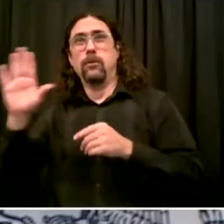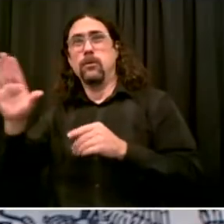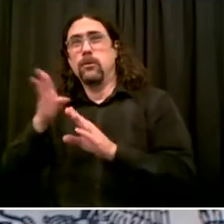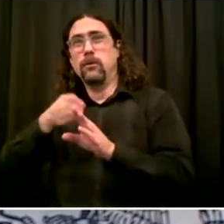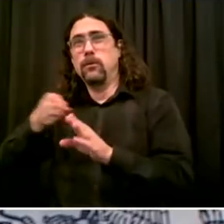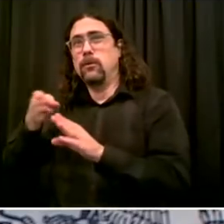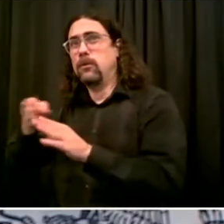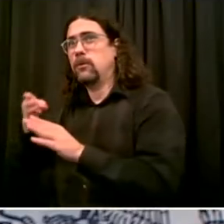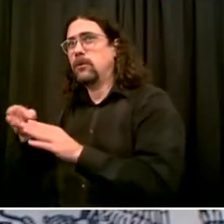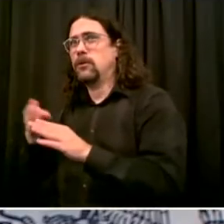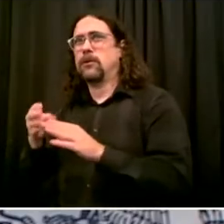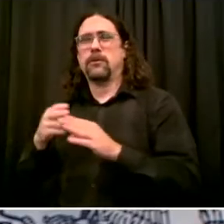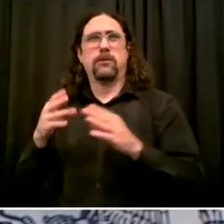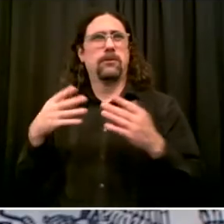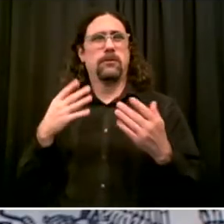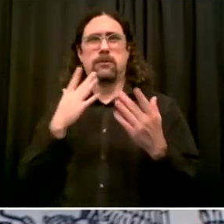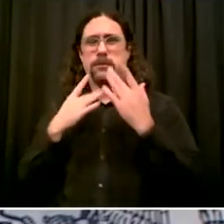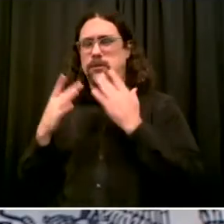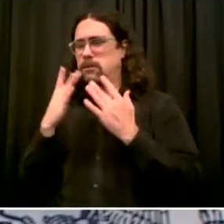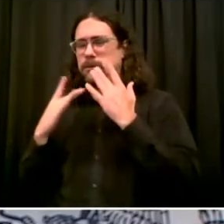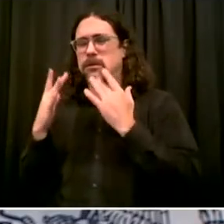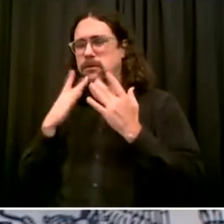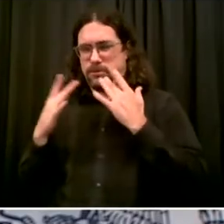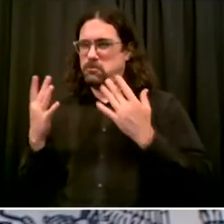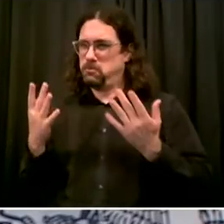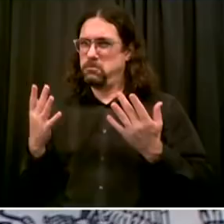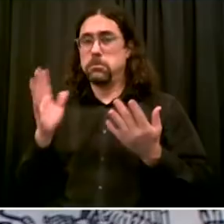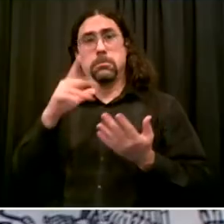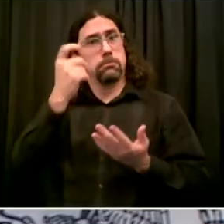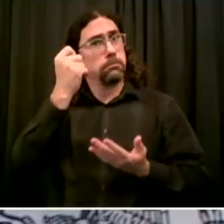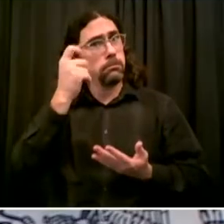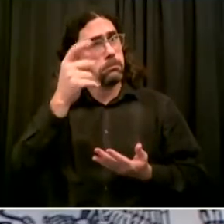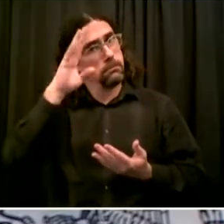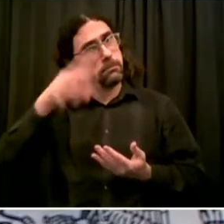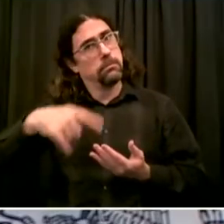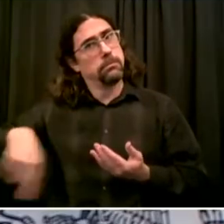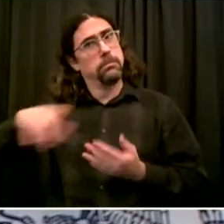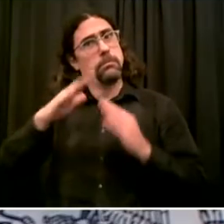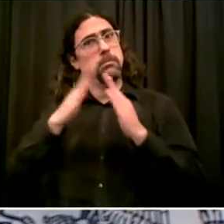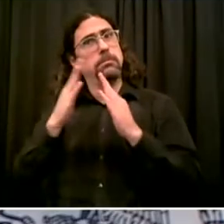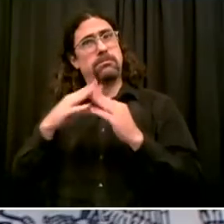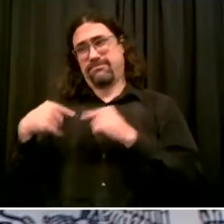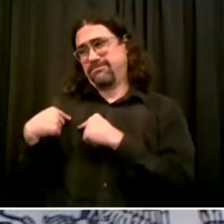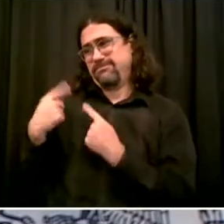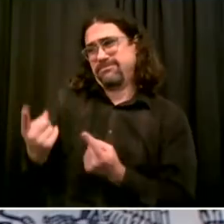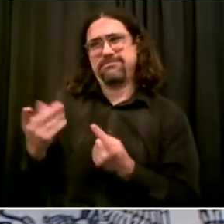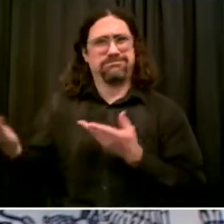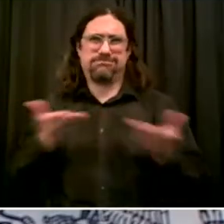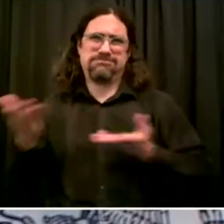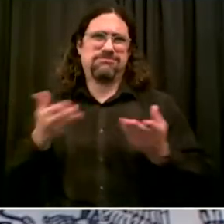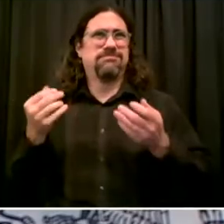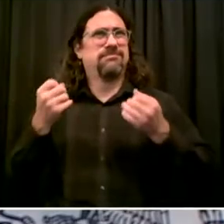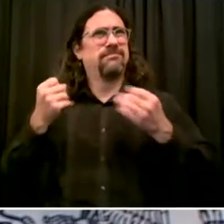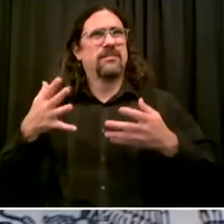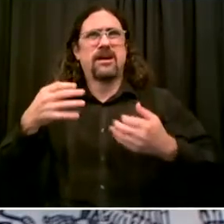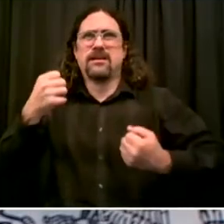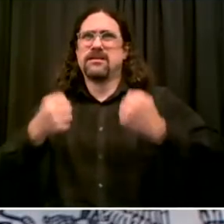PART OF HATT. THE TAXI AND LIMOUSINE COMMISSION IS LOOKING FOR A